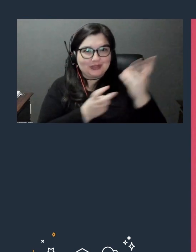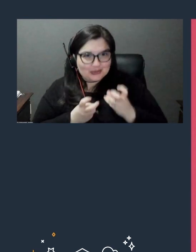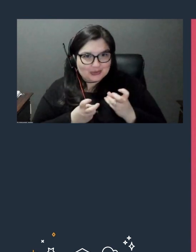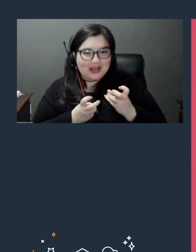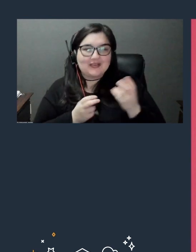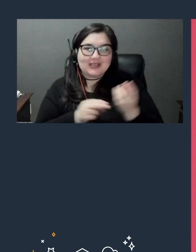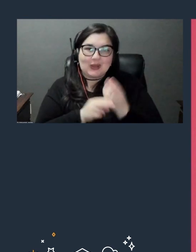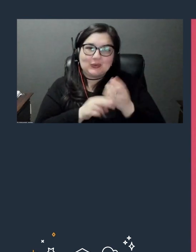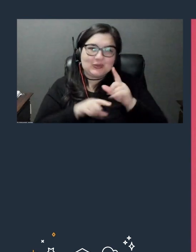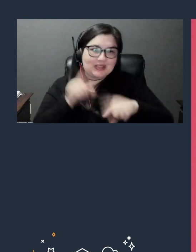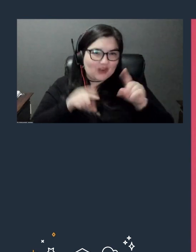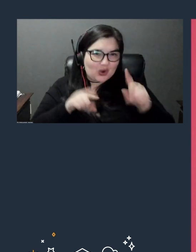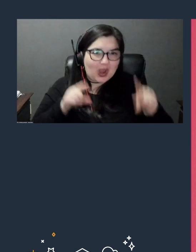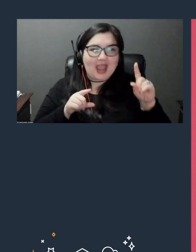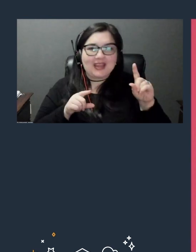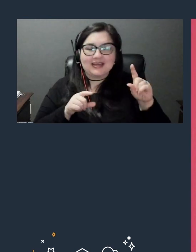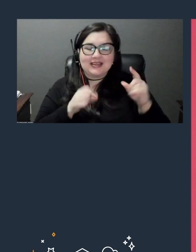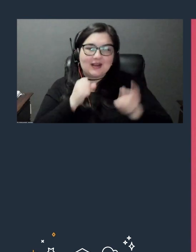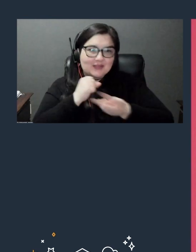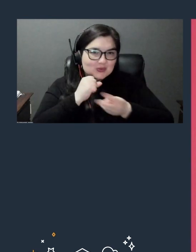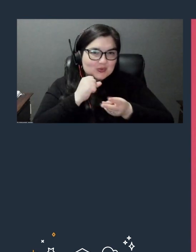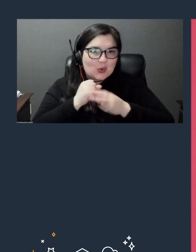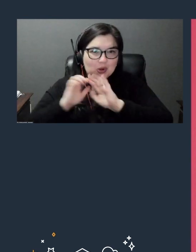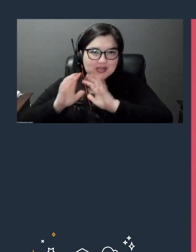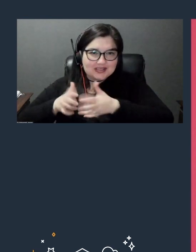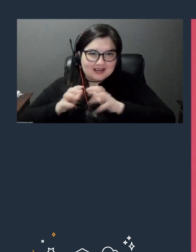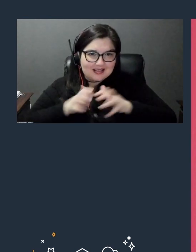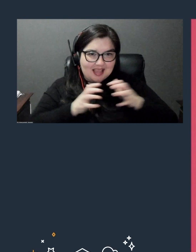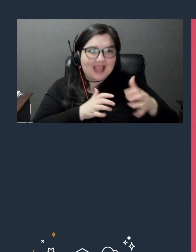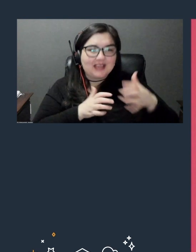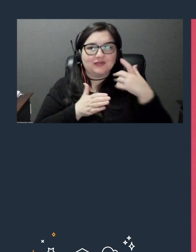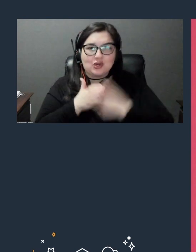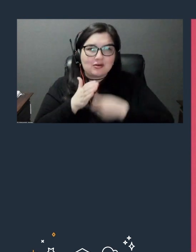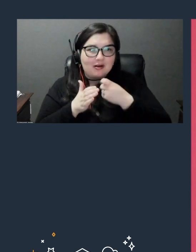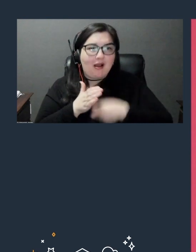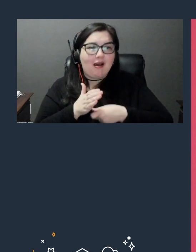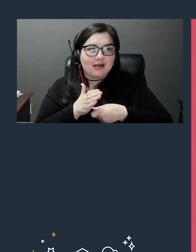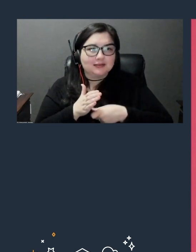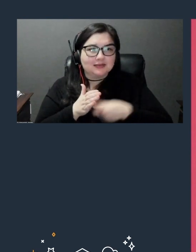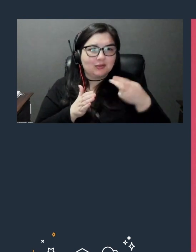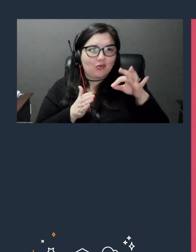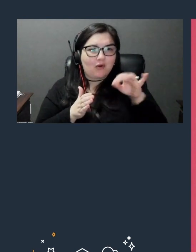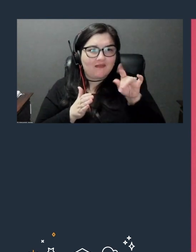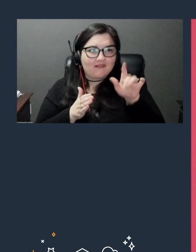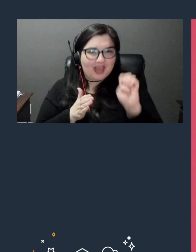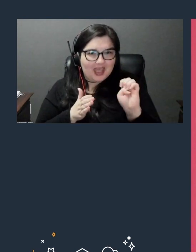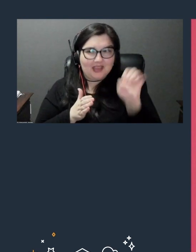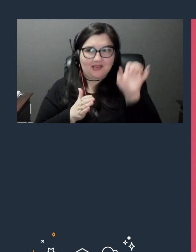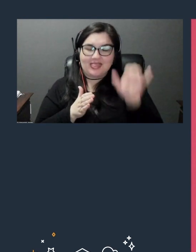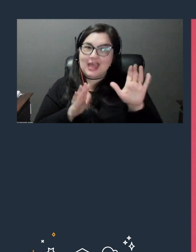for different sort of cost profiles. But this is a great example of innovation that meets all